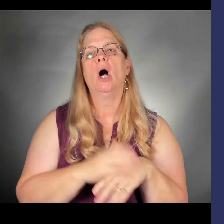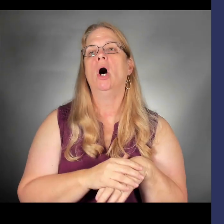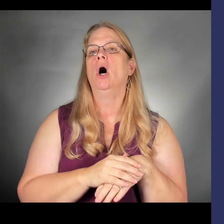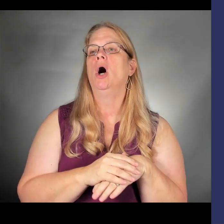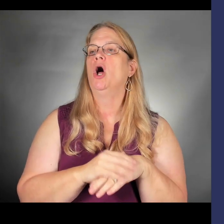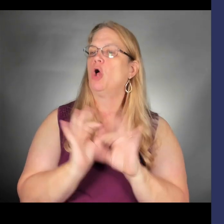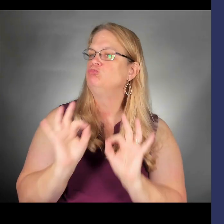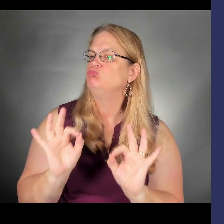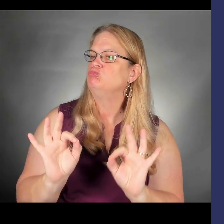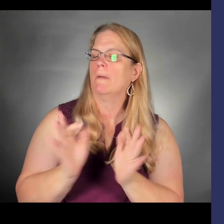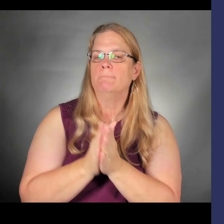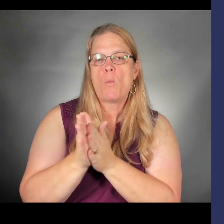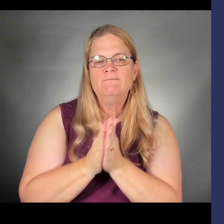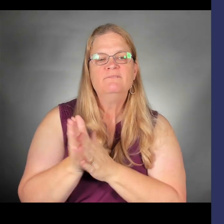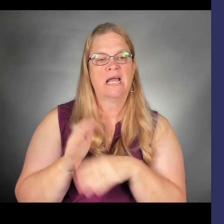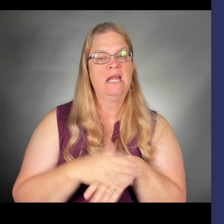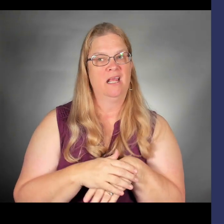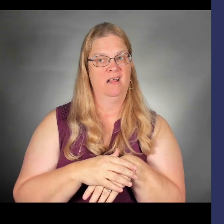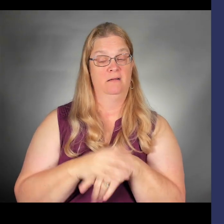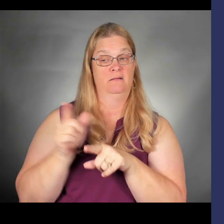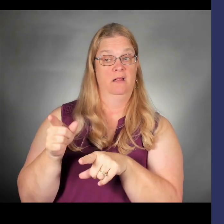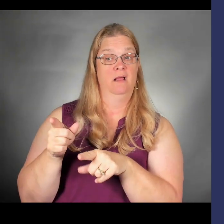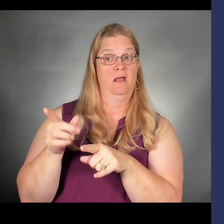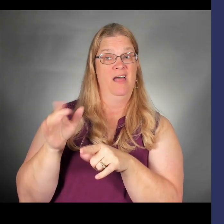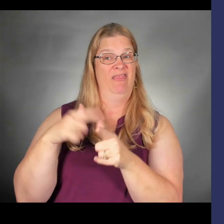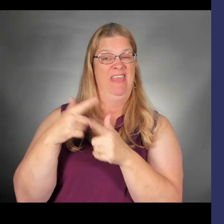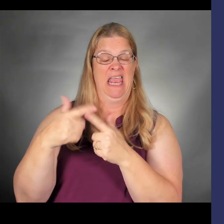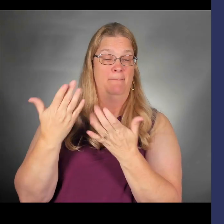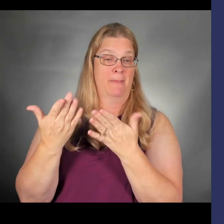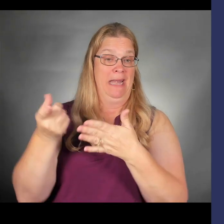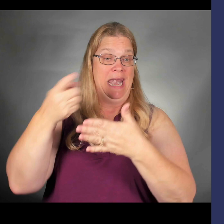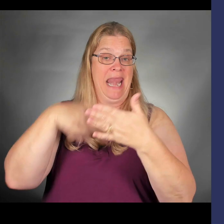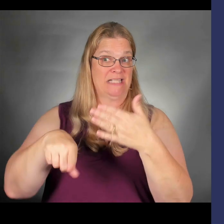they're a responsible student, they exhibit motivation.